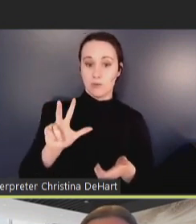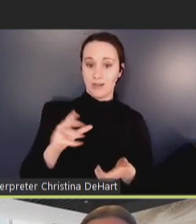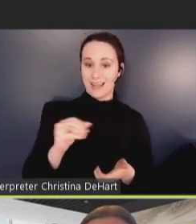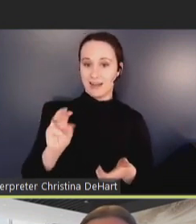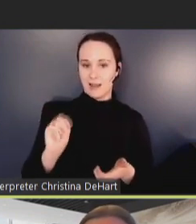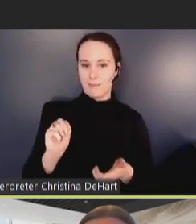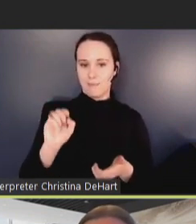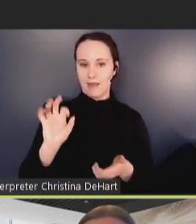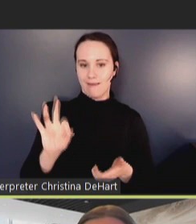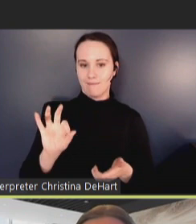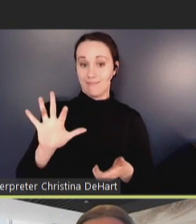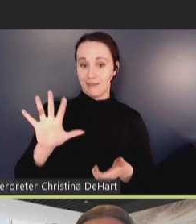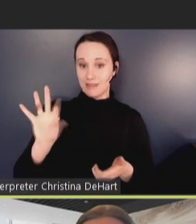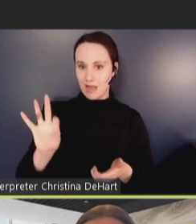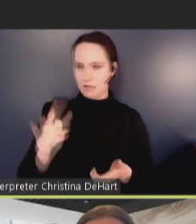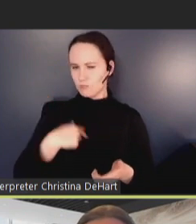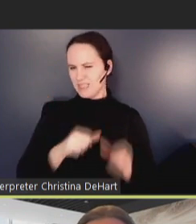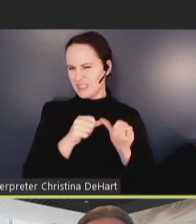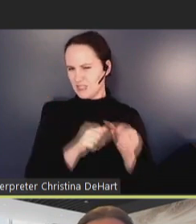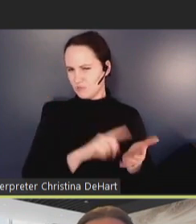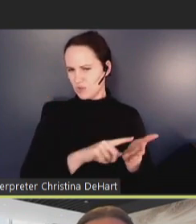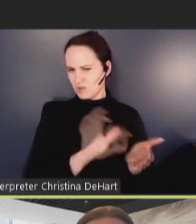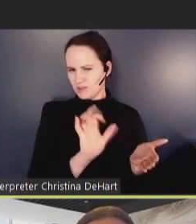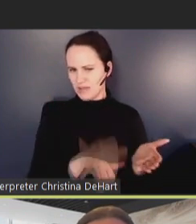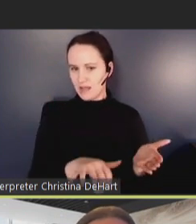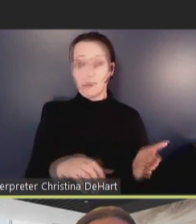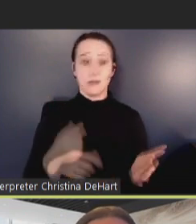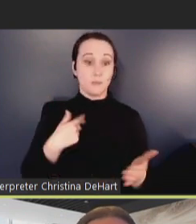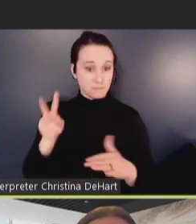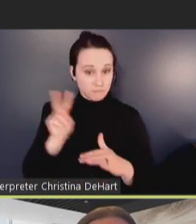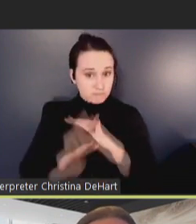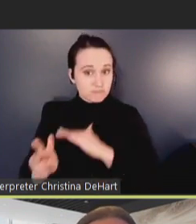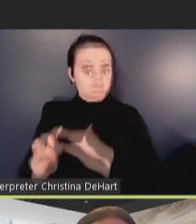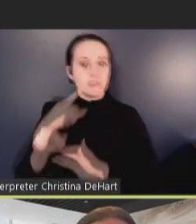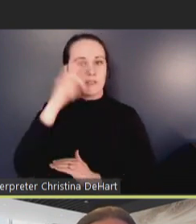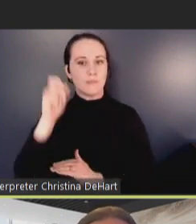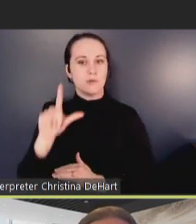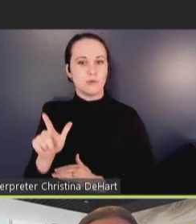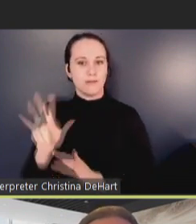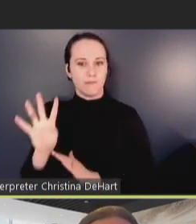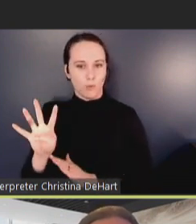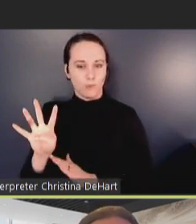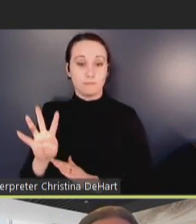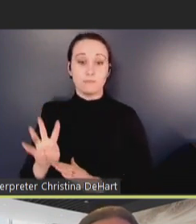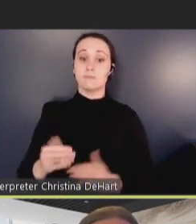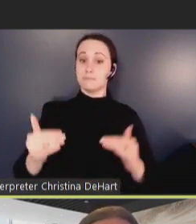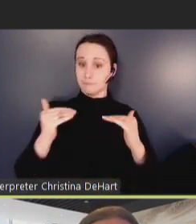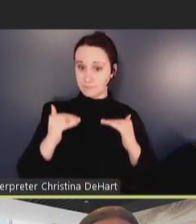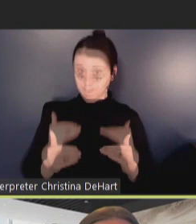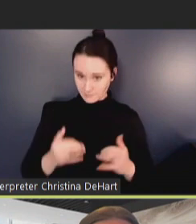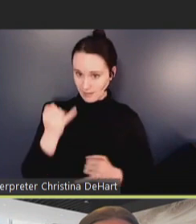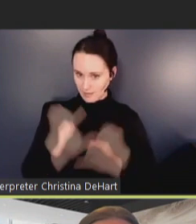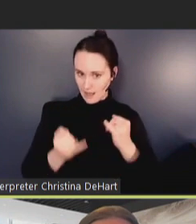for summer of 2024. And finally, under Project NextGen, BARDA, in partnership with Luminary Labs,